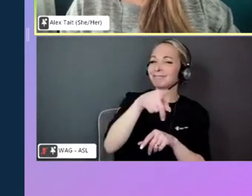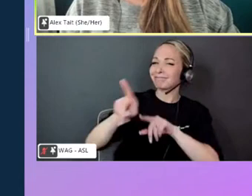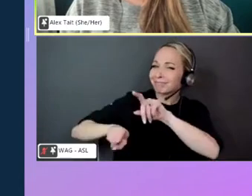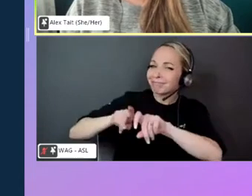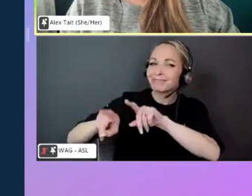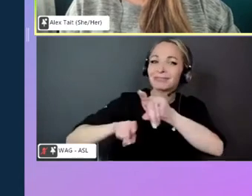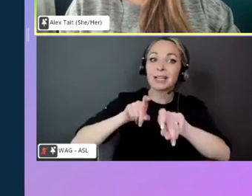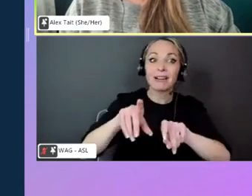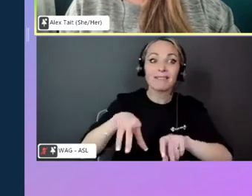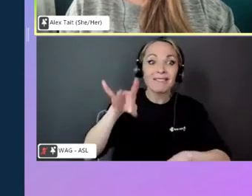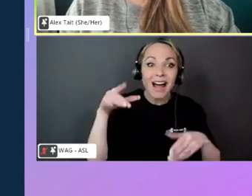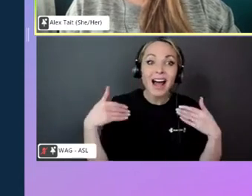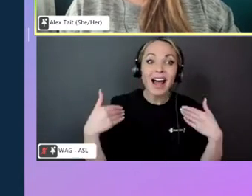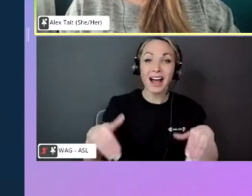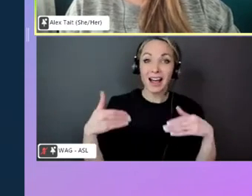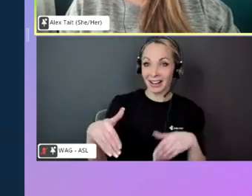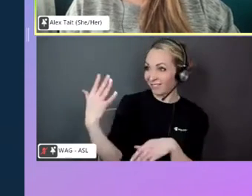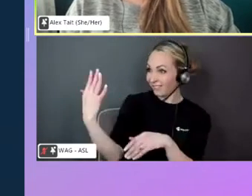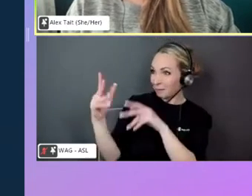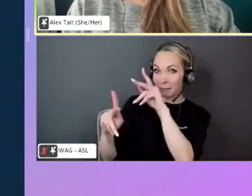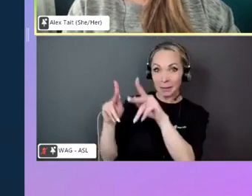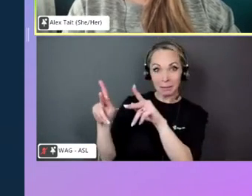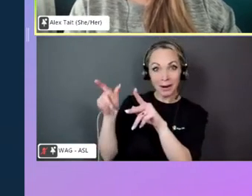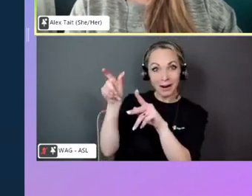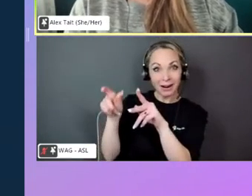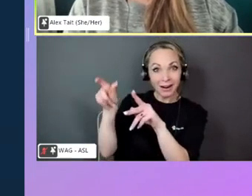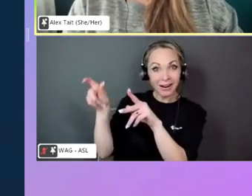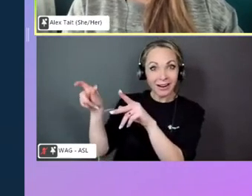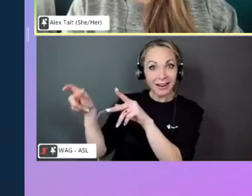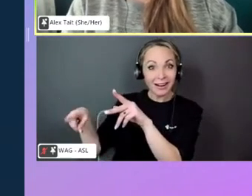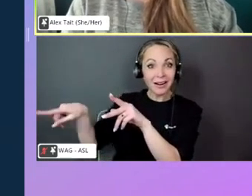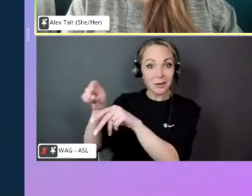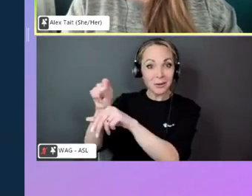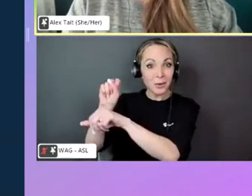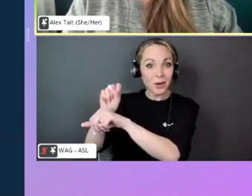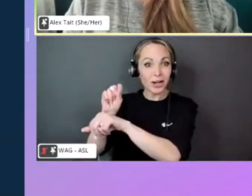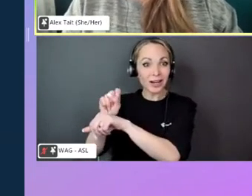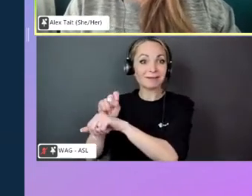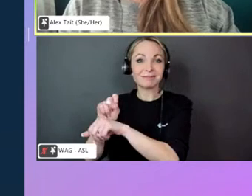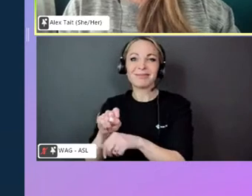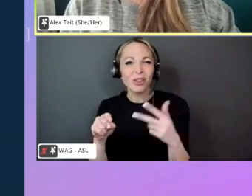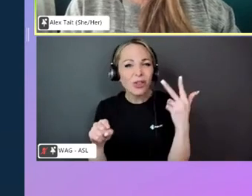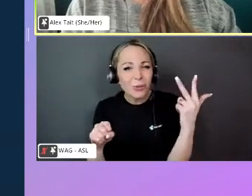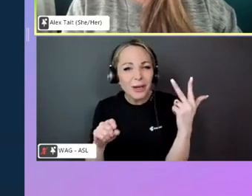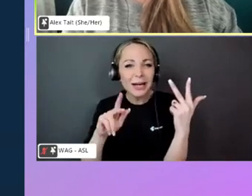workers age 45 and over have either witnessed age discrimination or experienced it themselves. This comes